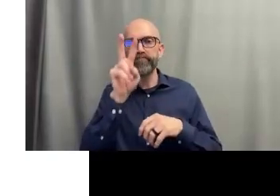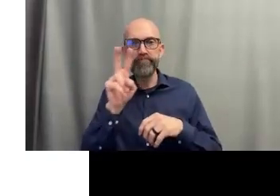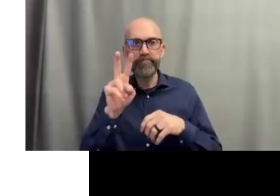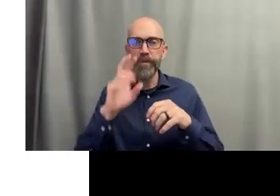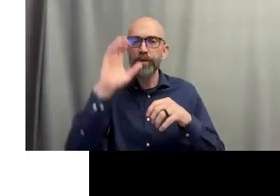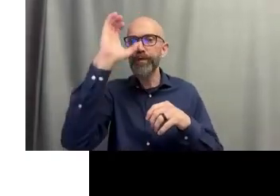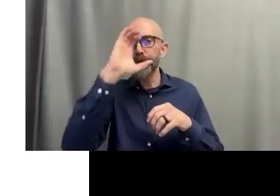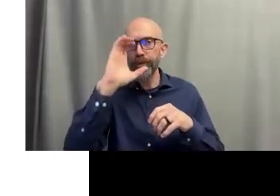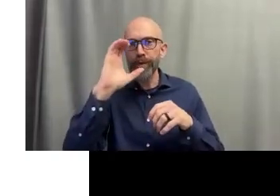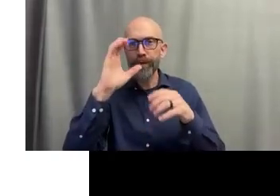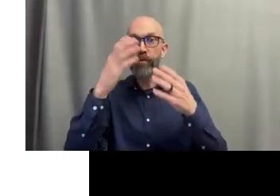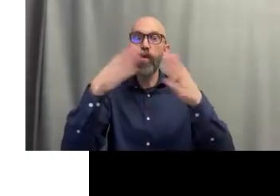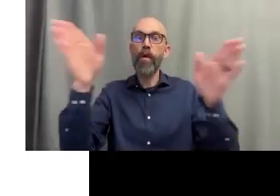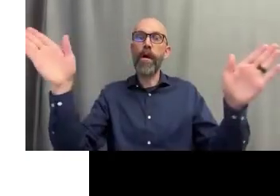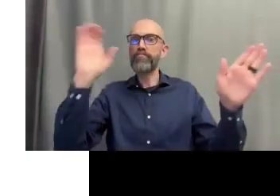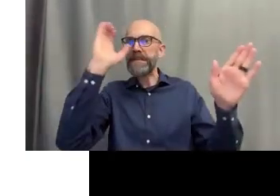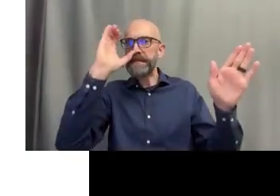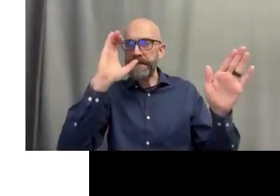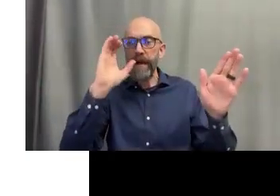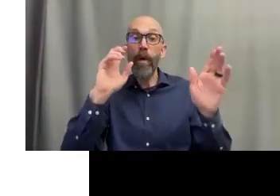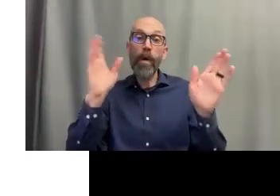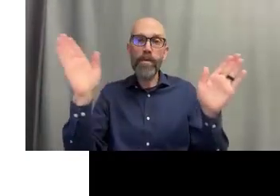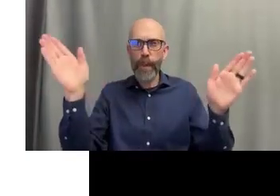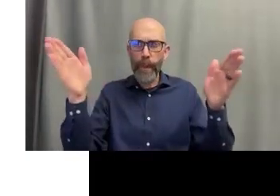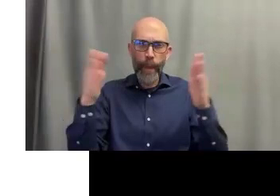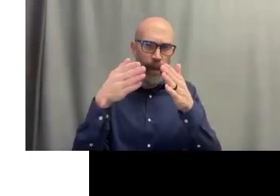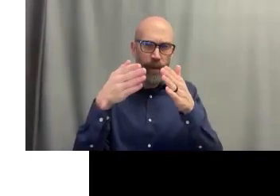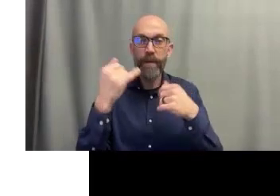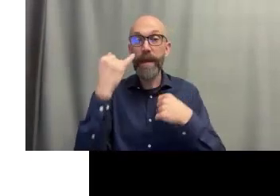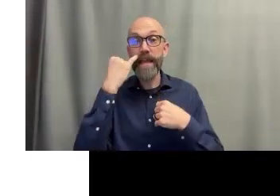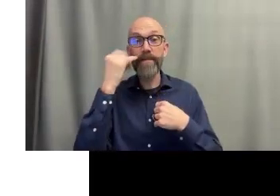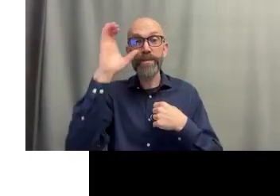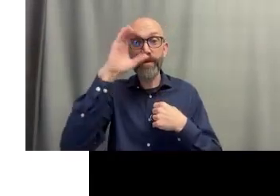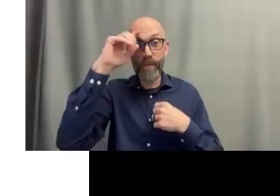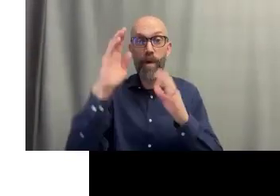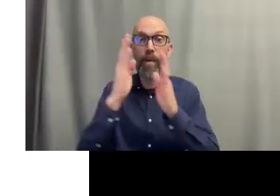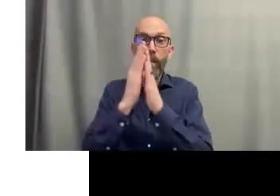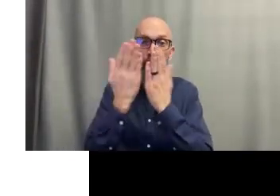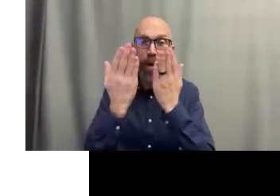and then narrow by the type of material you're looking for. So if you're looking for a textbook or a lesson plan or ancillaries,